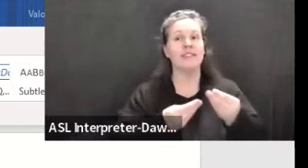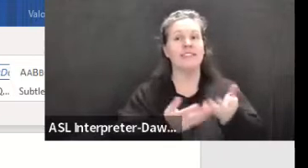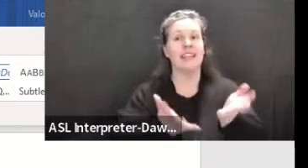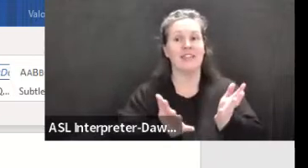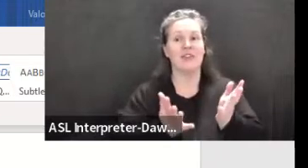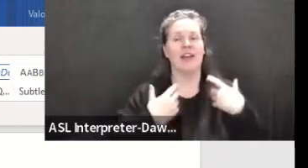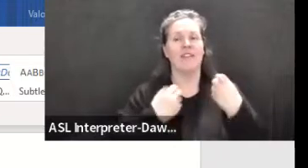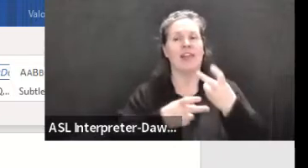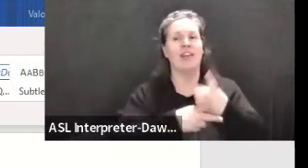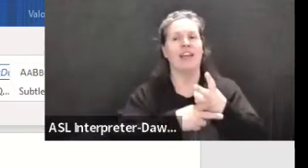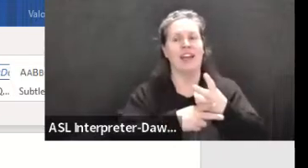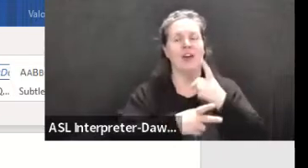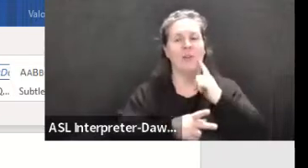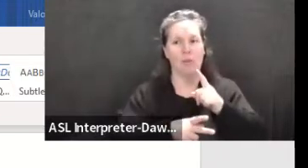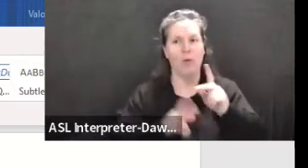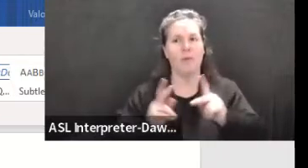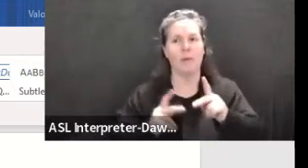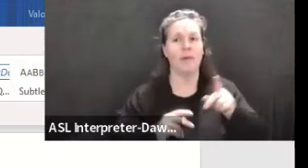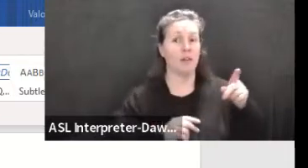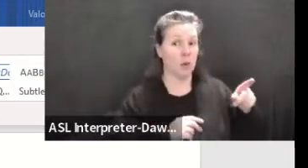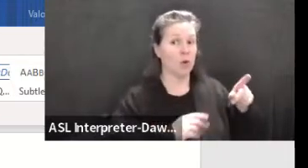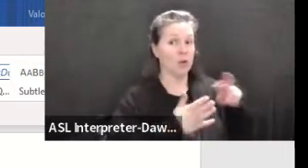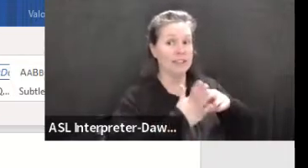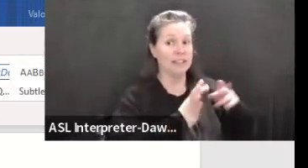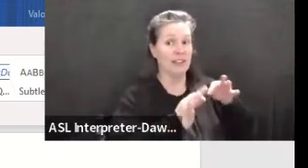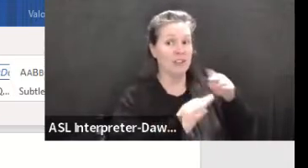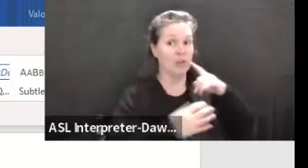your definition of health equity is fine.